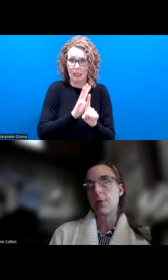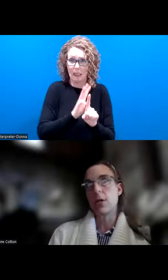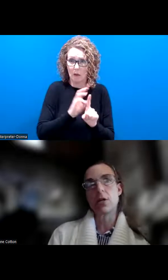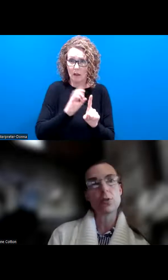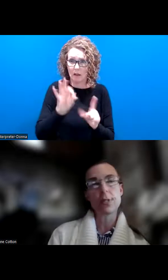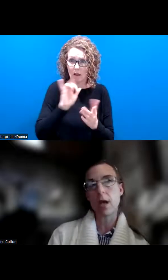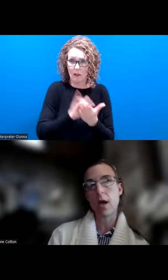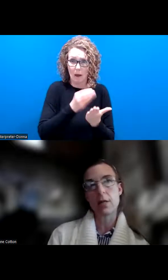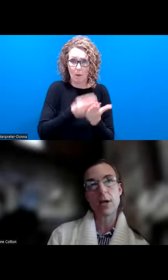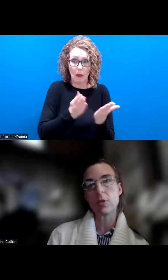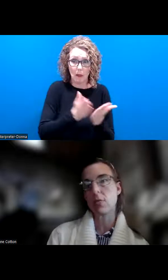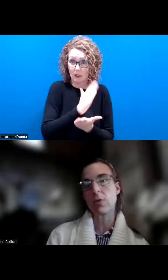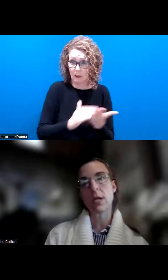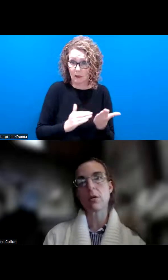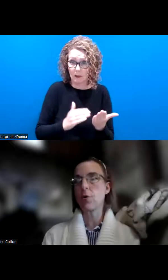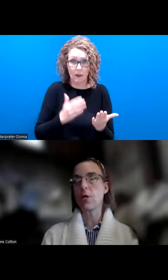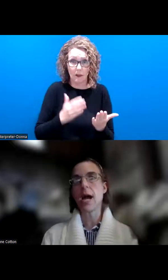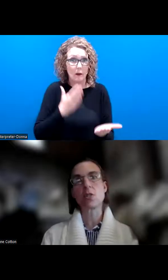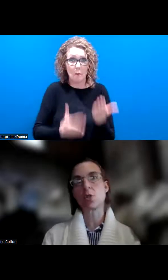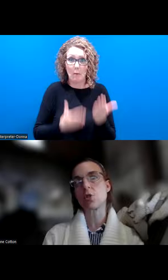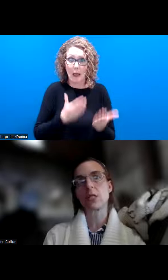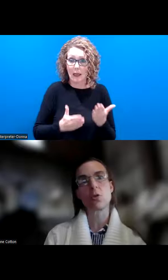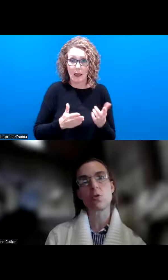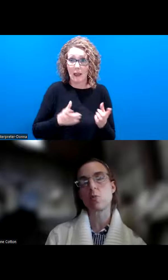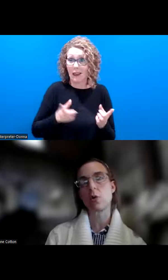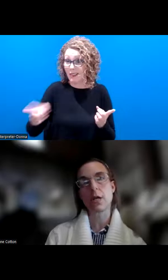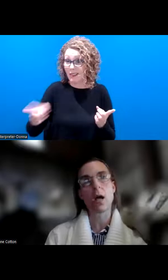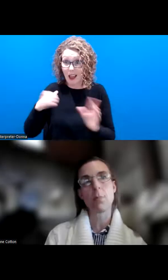and continuing education requirements that we have to hold as caregivers. So